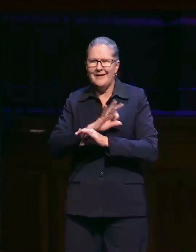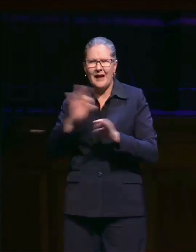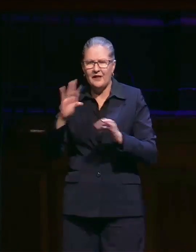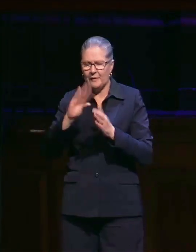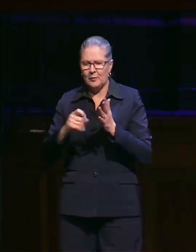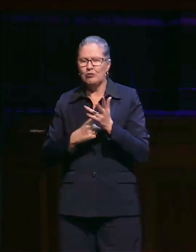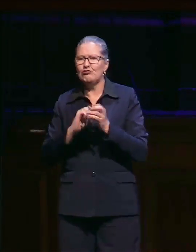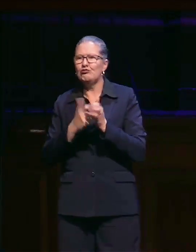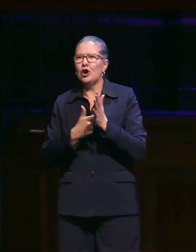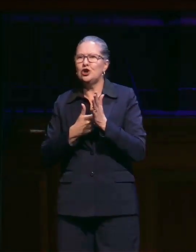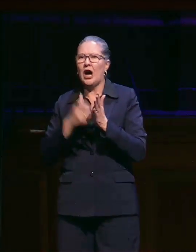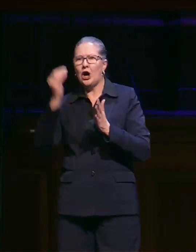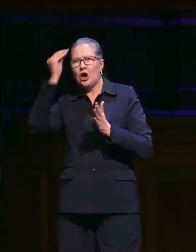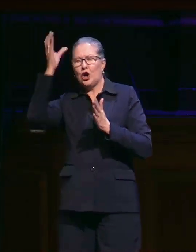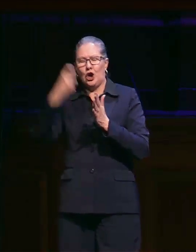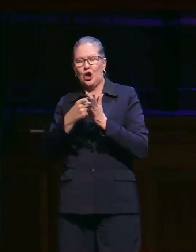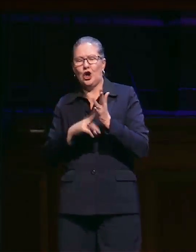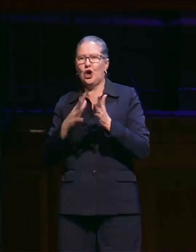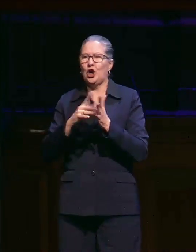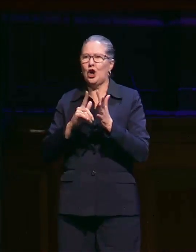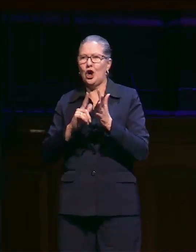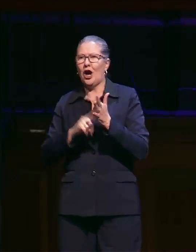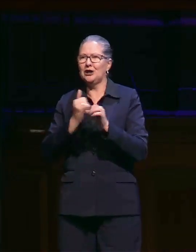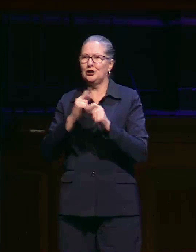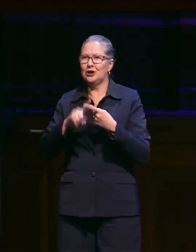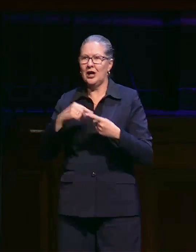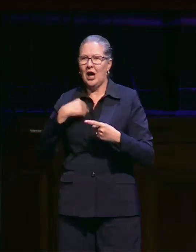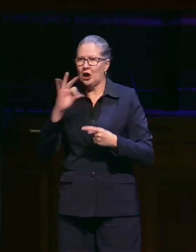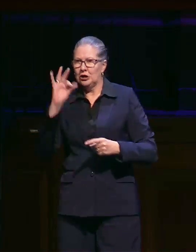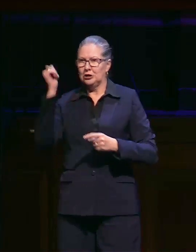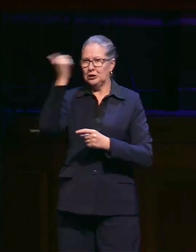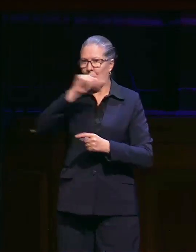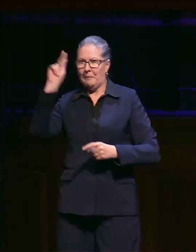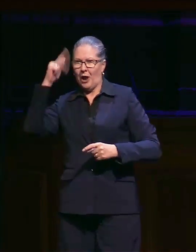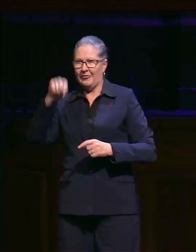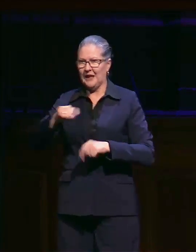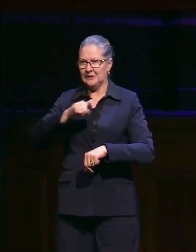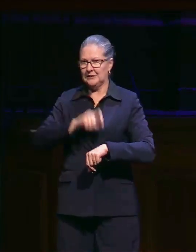of course I was five I was not the doogie howser of politics but I do